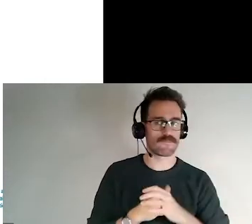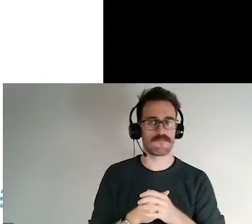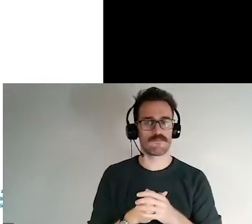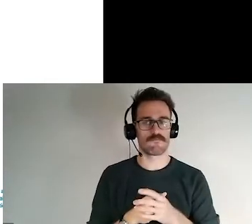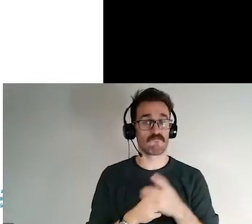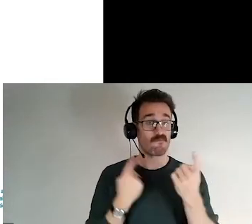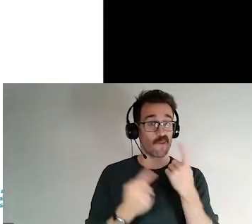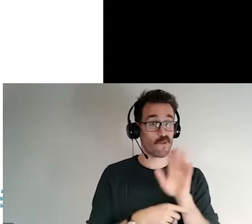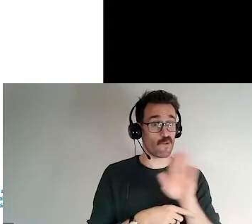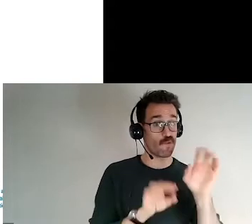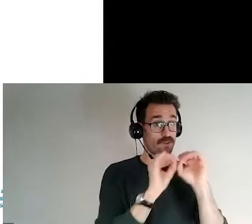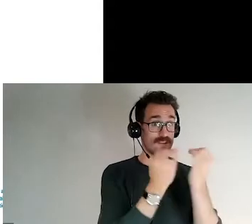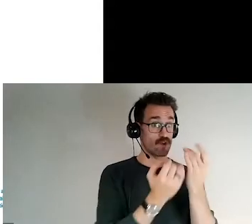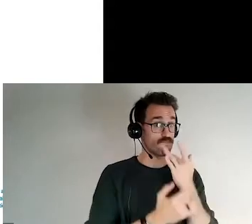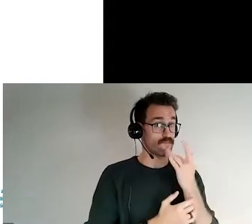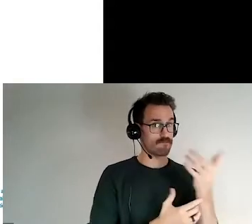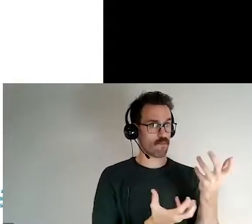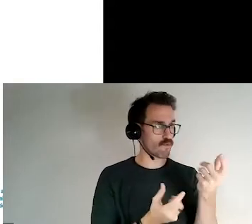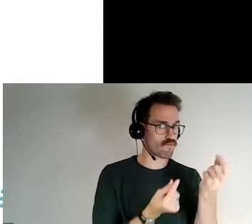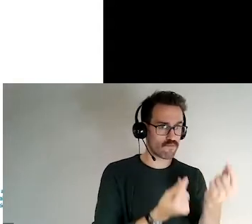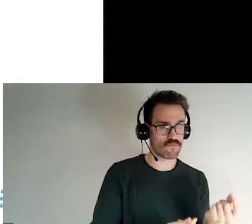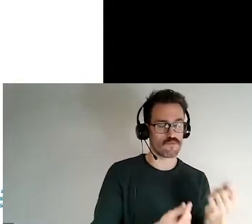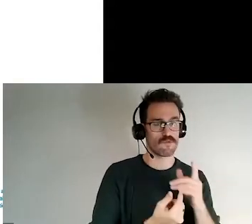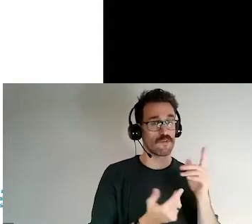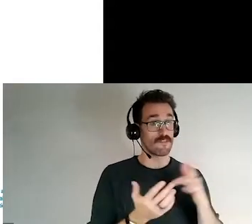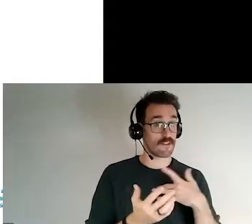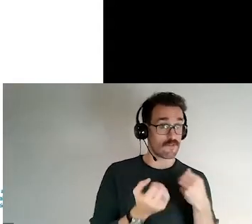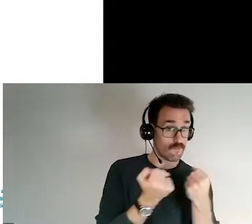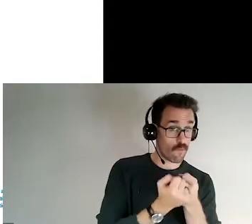organization and the support you feel you have or the lack of support that you have, and when should